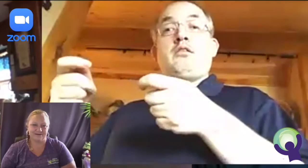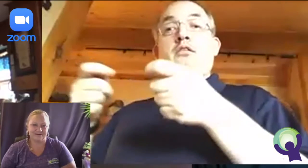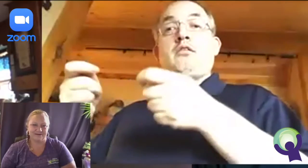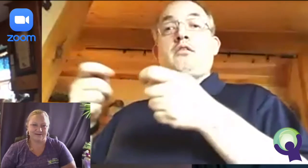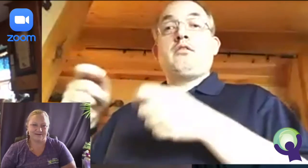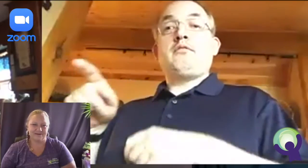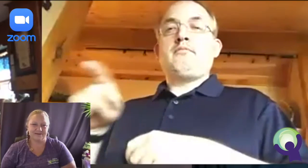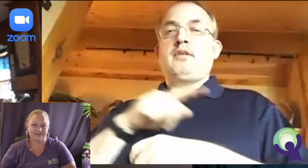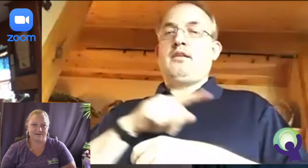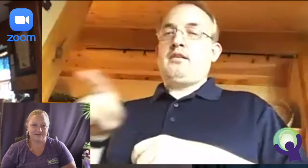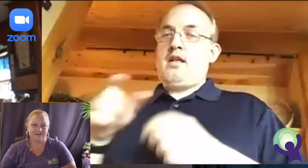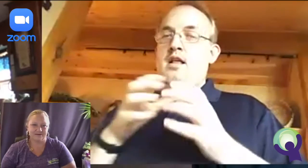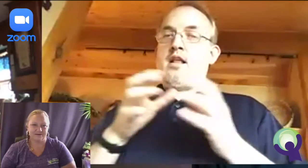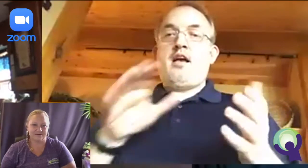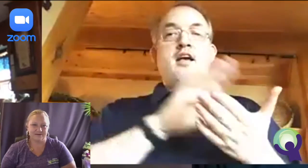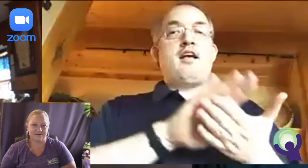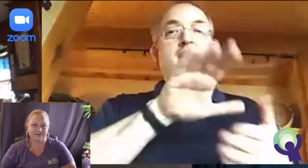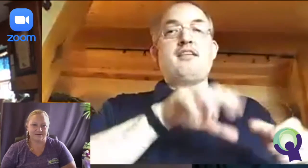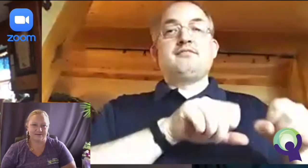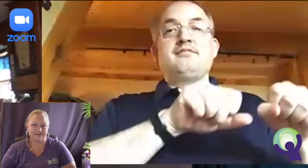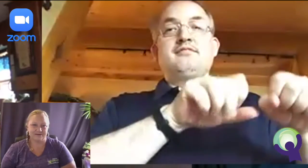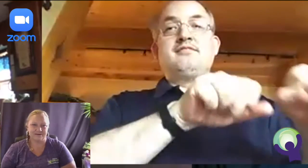in college that really prepares you for management